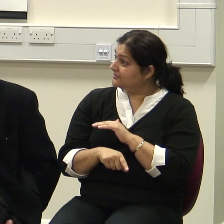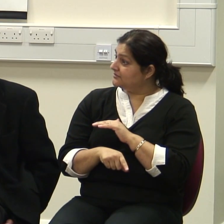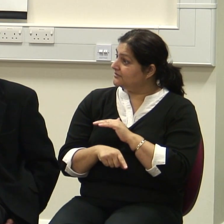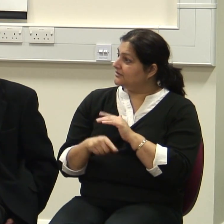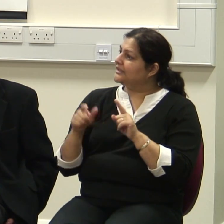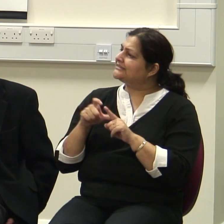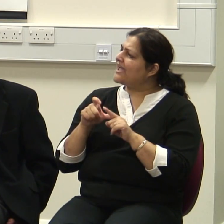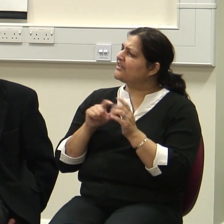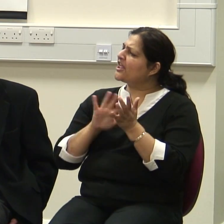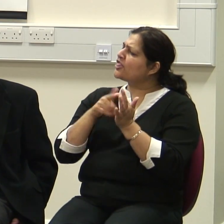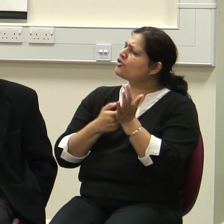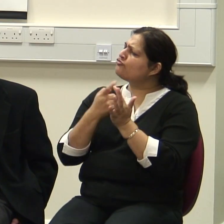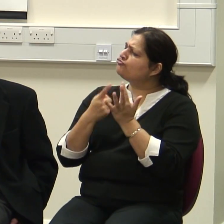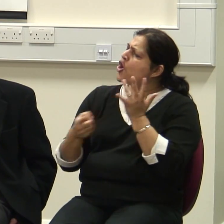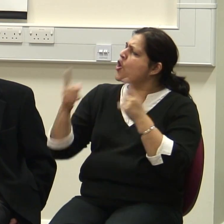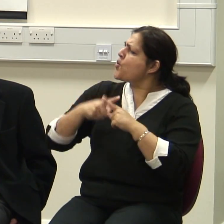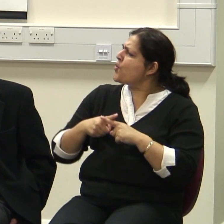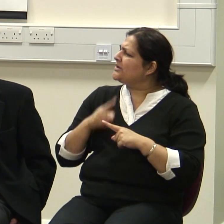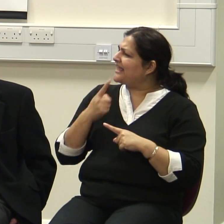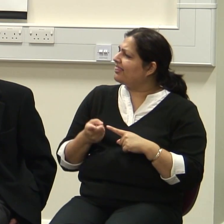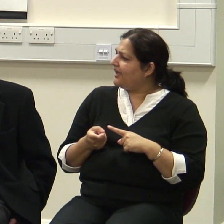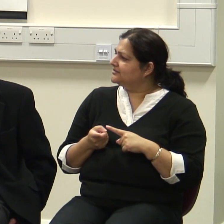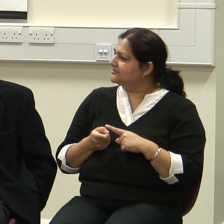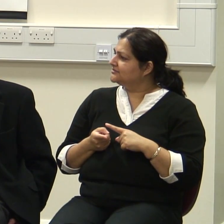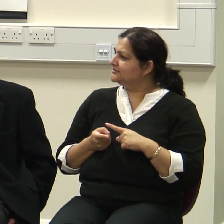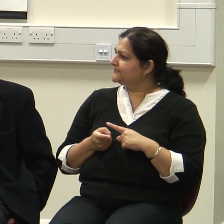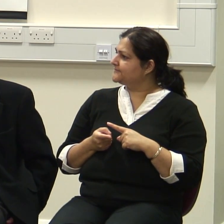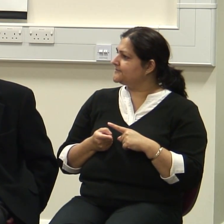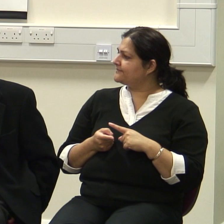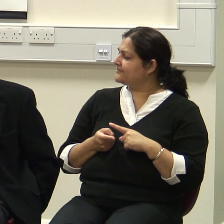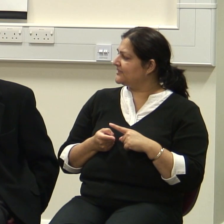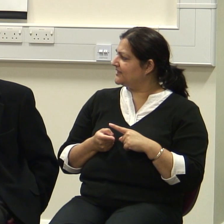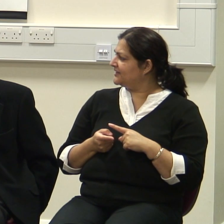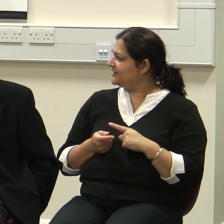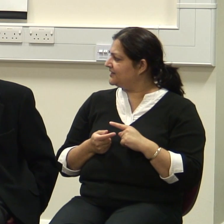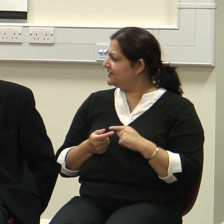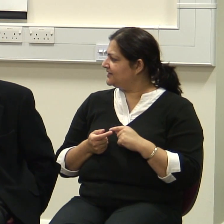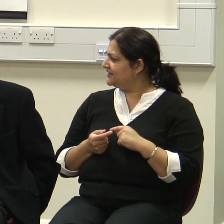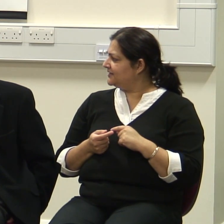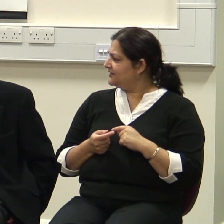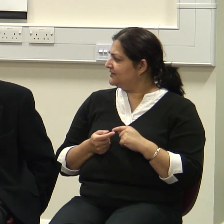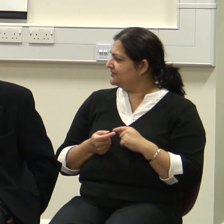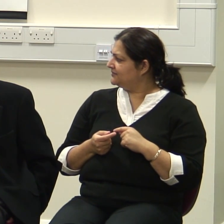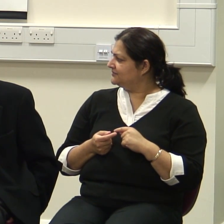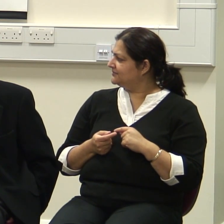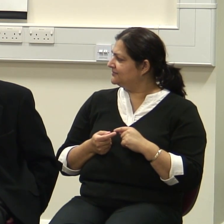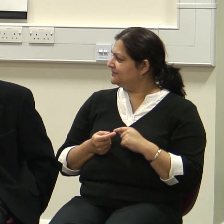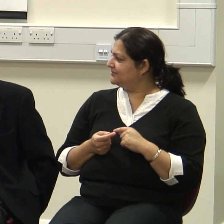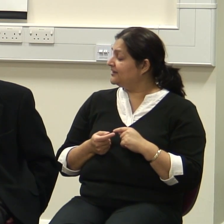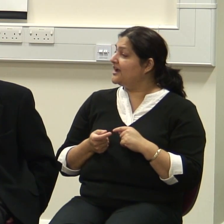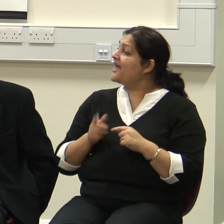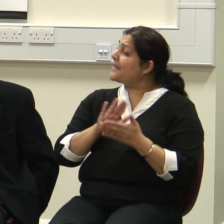Now, again, that paraphrases you, instead you have to give people information if you